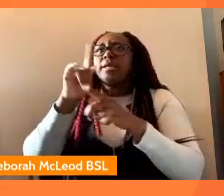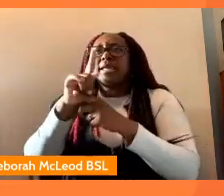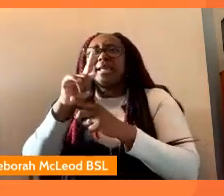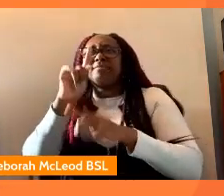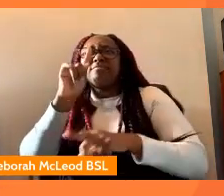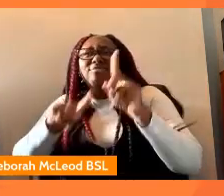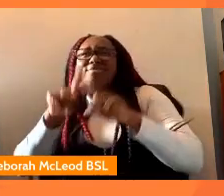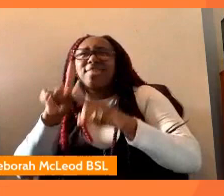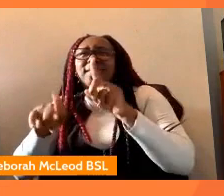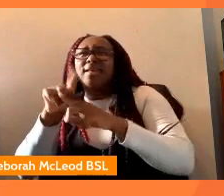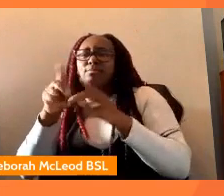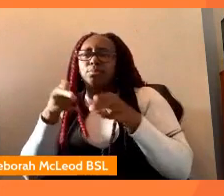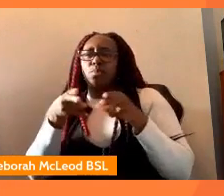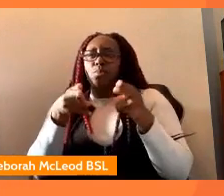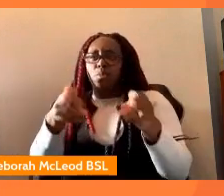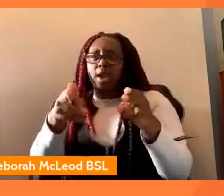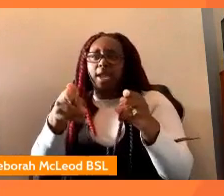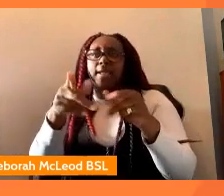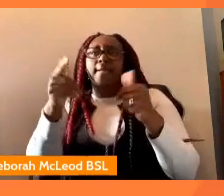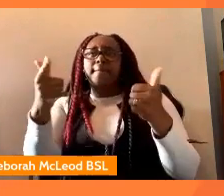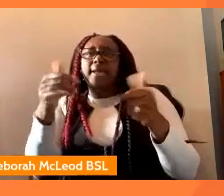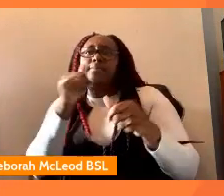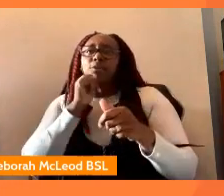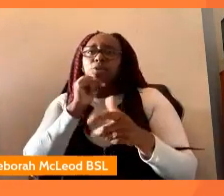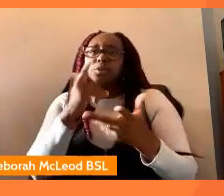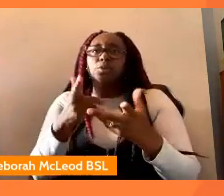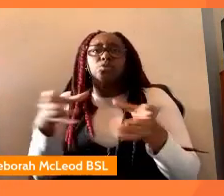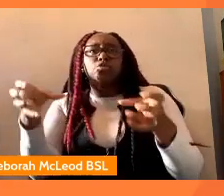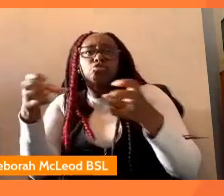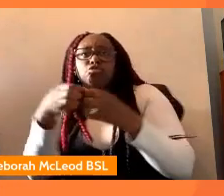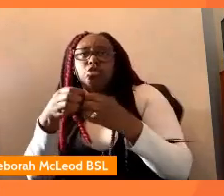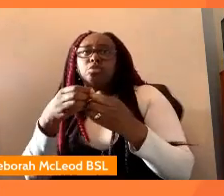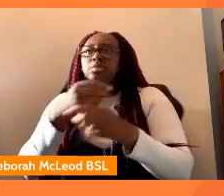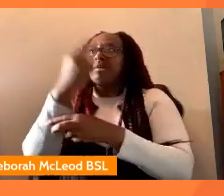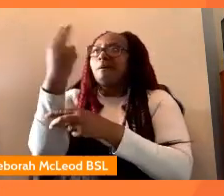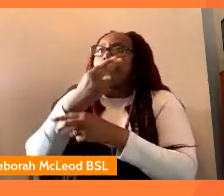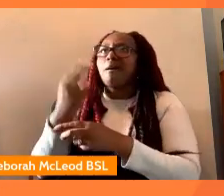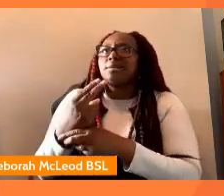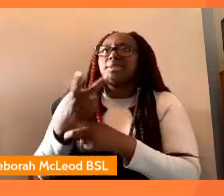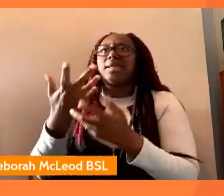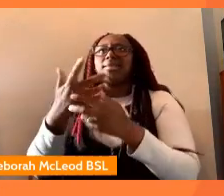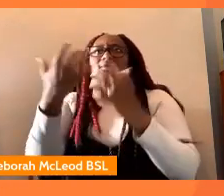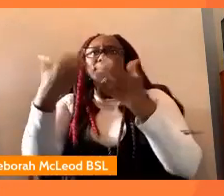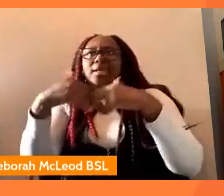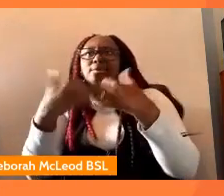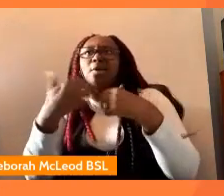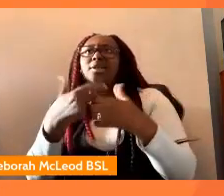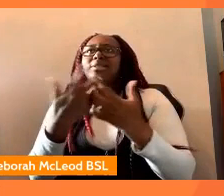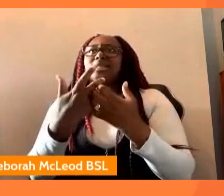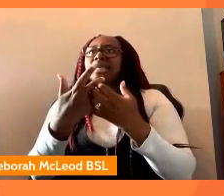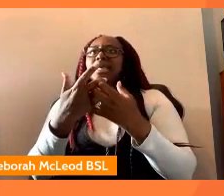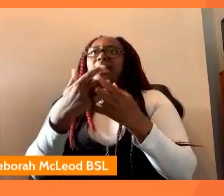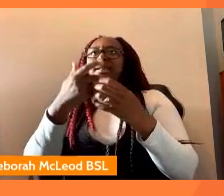and so we were able to galvanise partners and teams of artists, technologists, fabricators and developers to